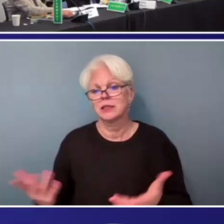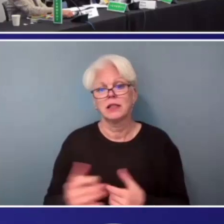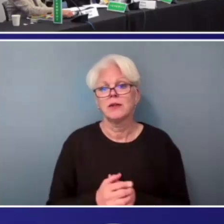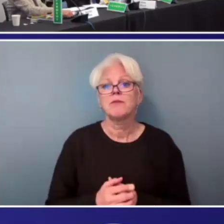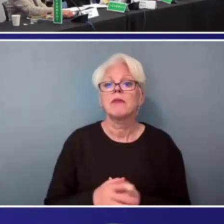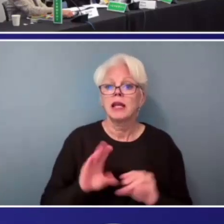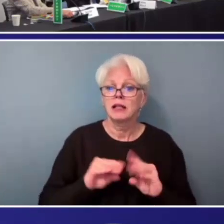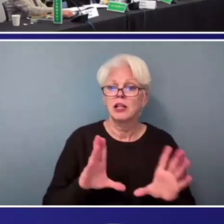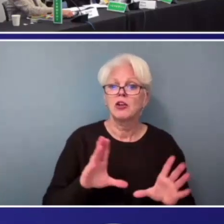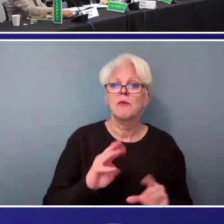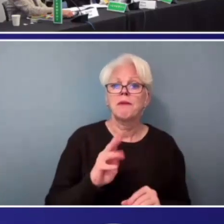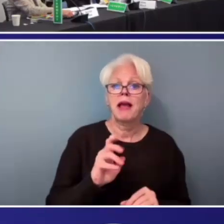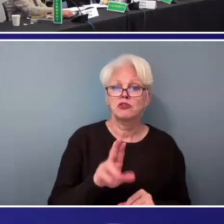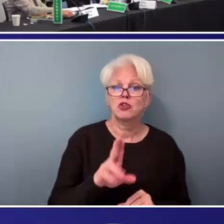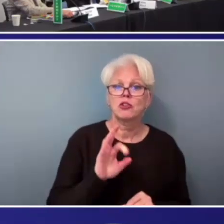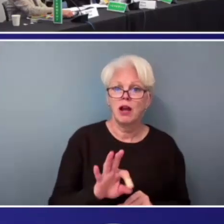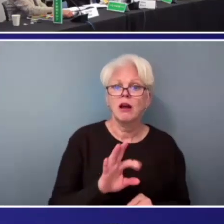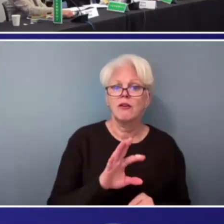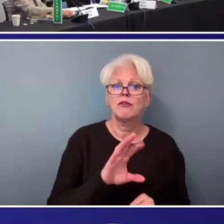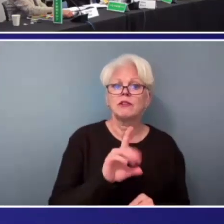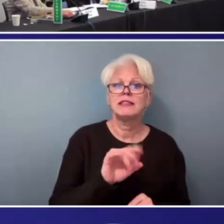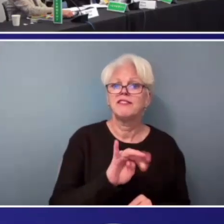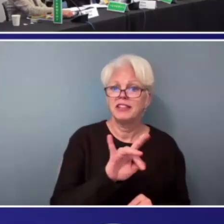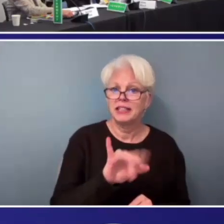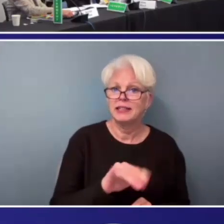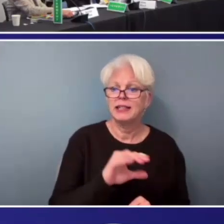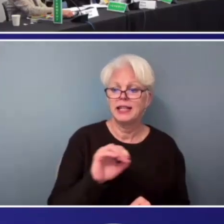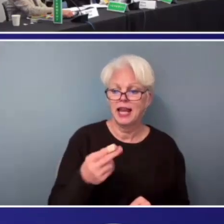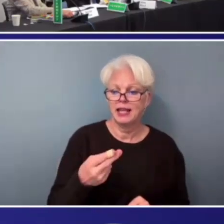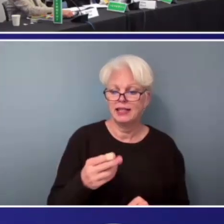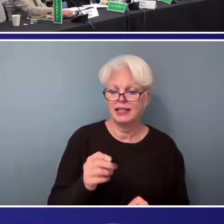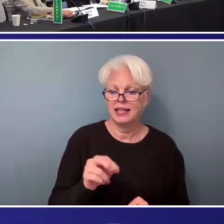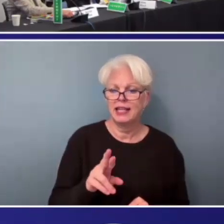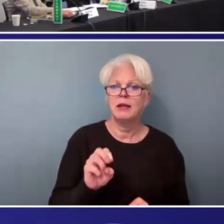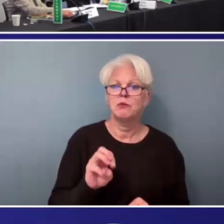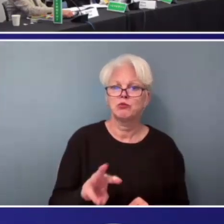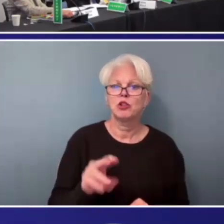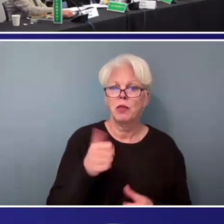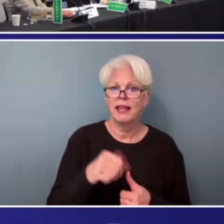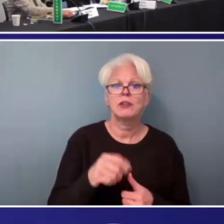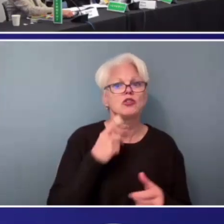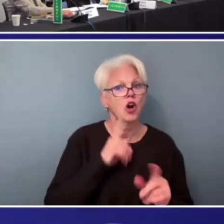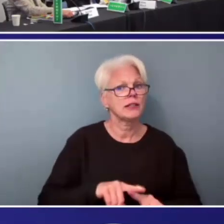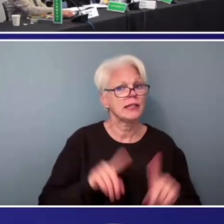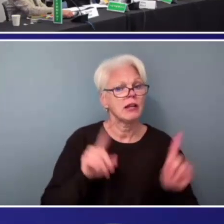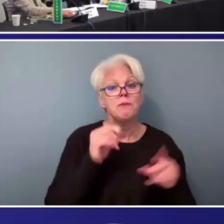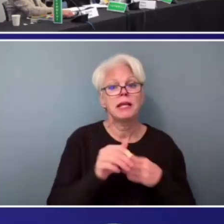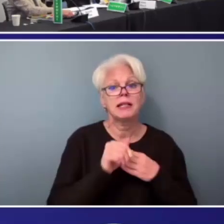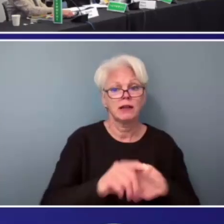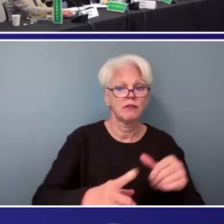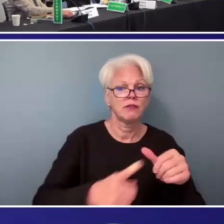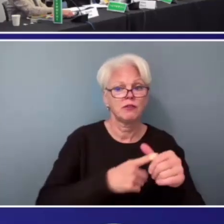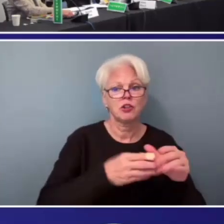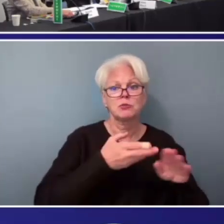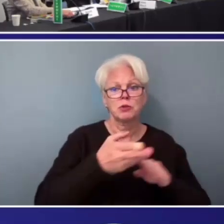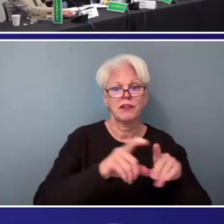divinity and master's of Hebrew letters are different because they lead to a first professional degree in ordination as a